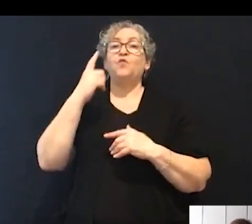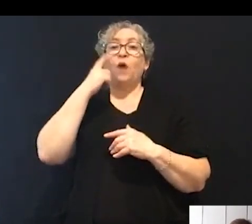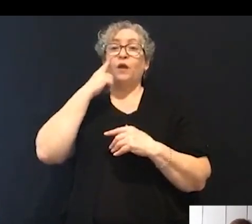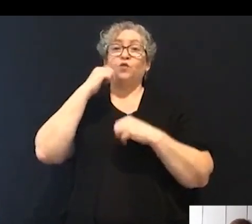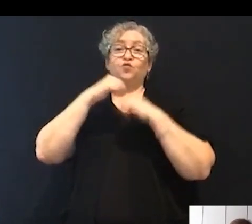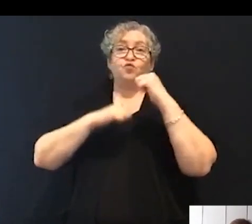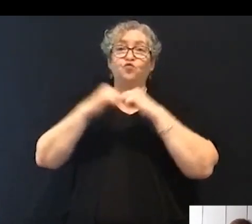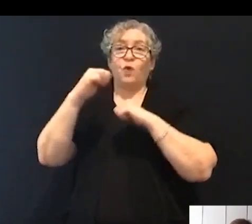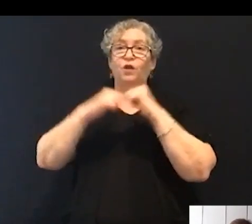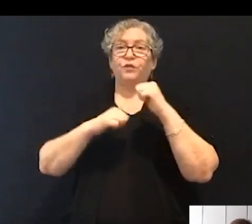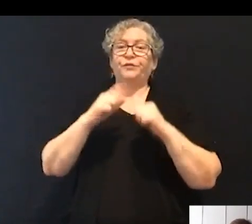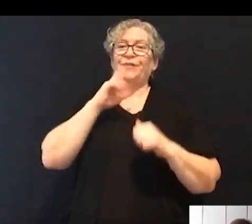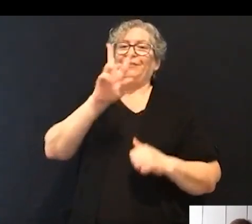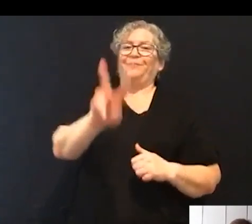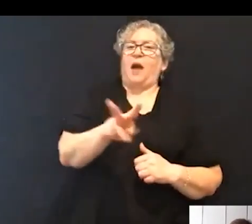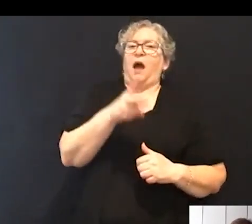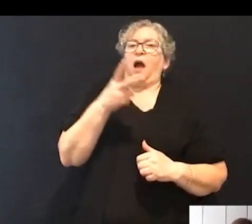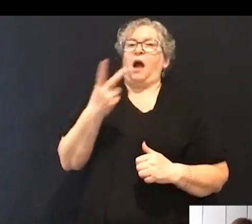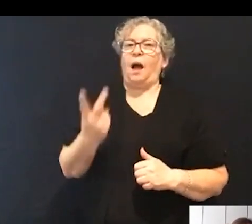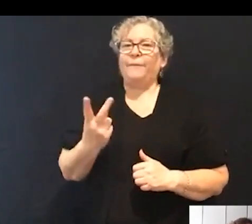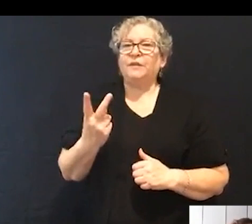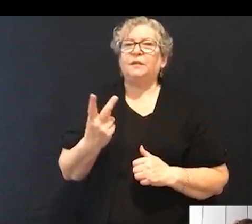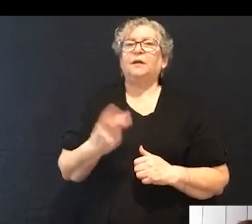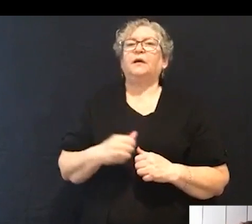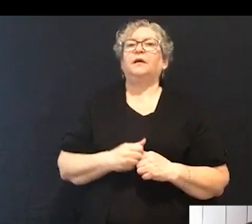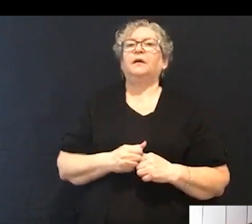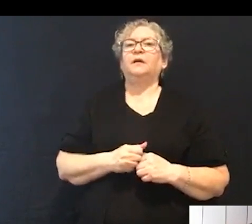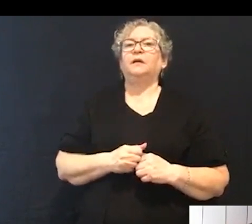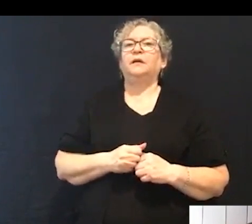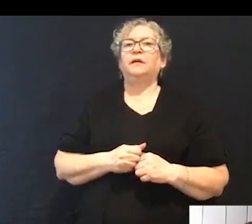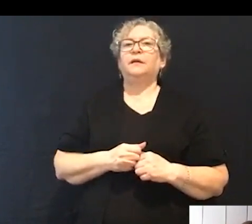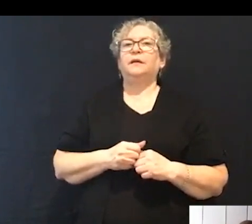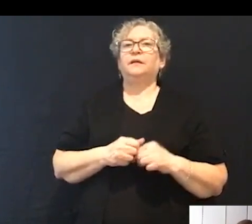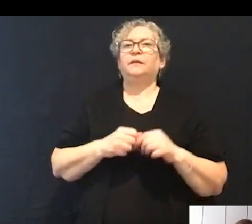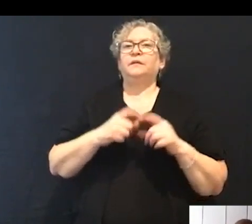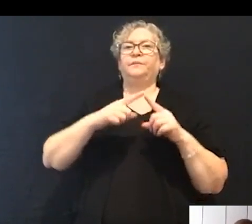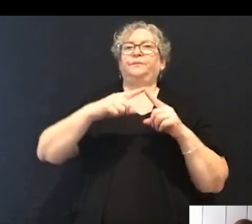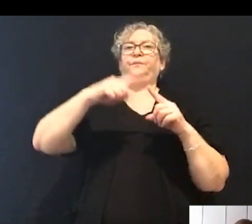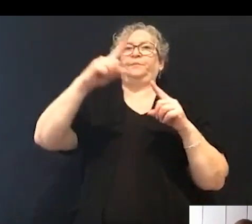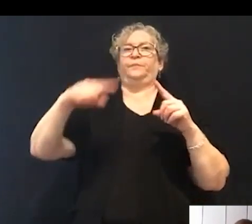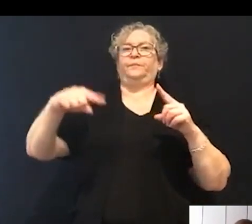around that we see. And that is the wide curve is essentially stable or even